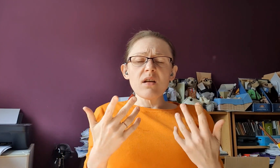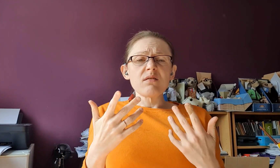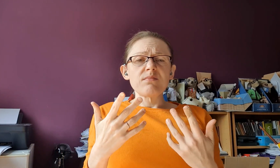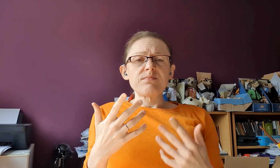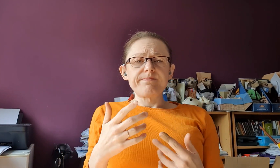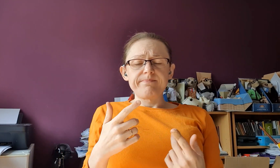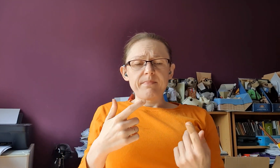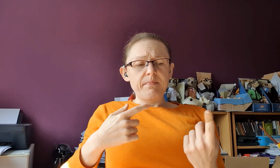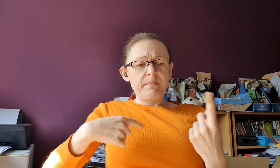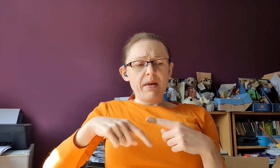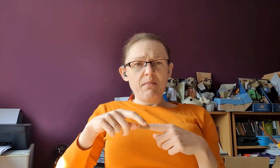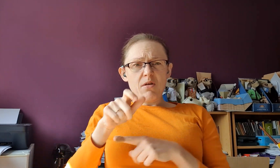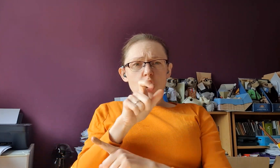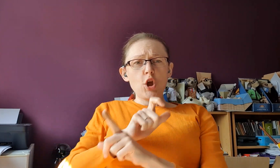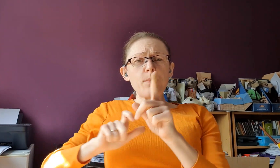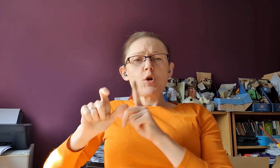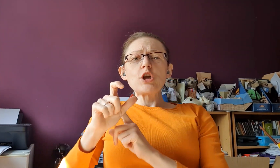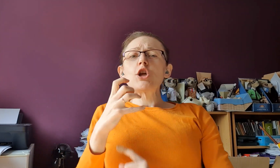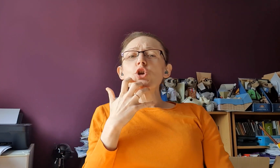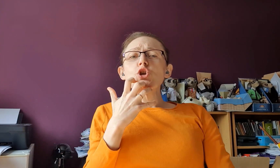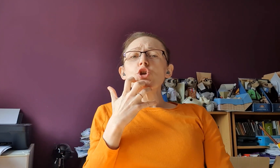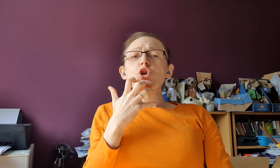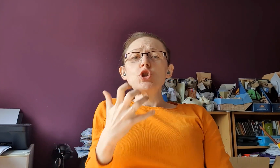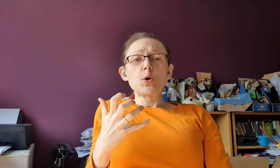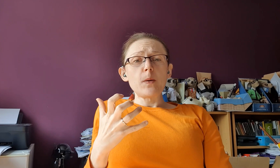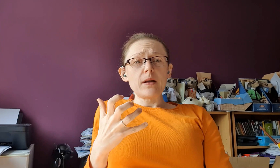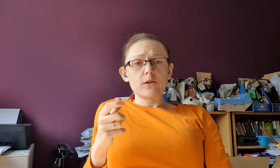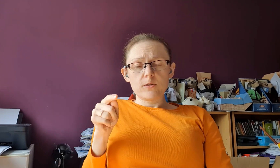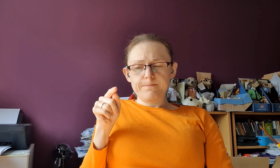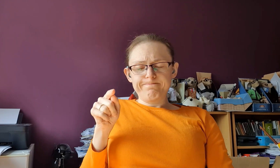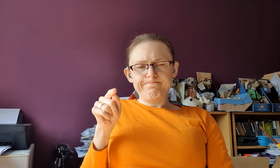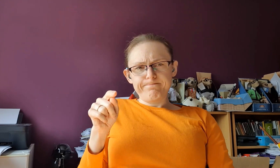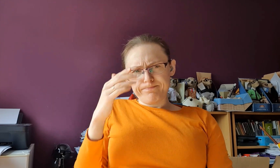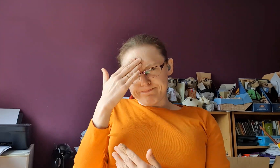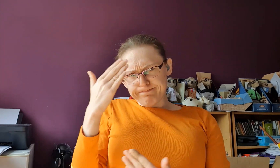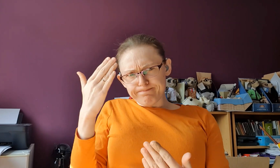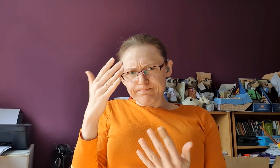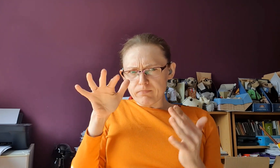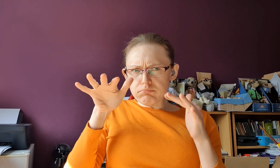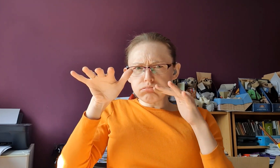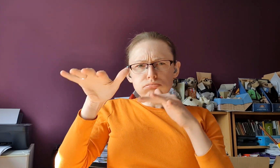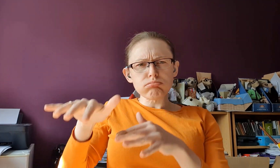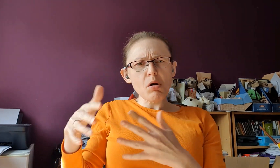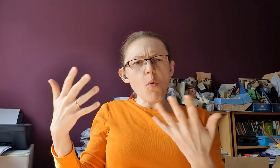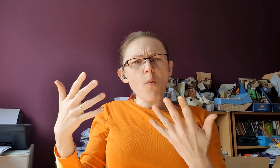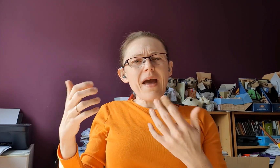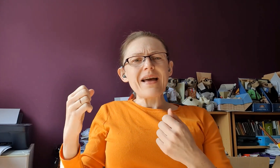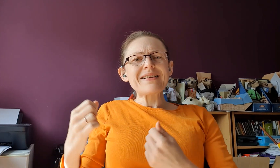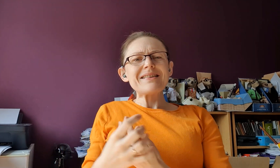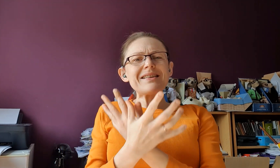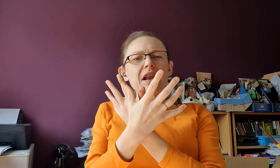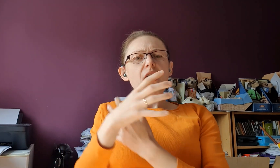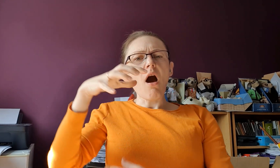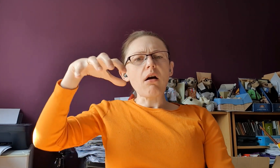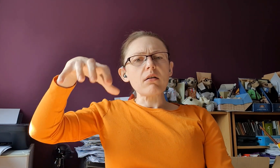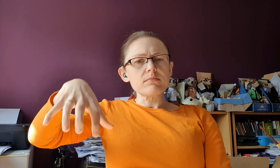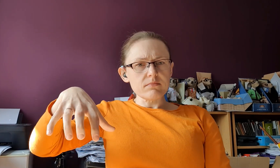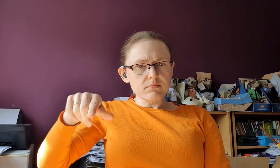The Jewish community go to the synagogue to worship